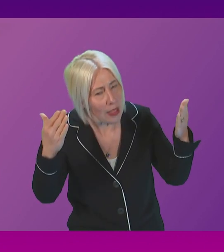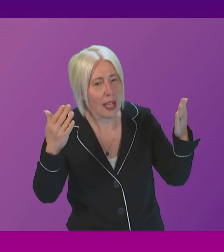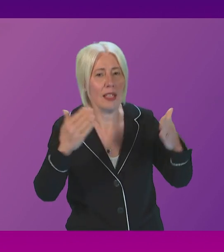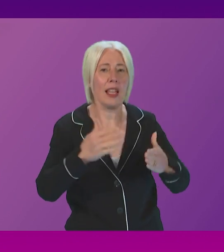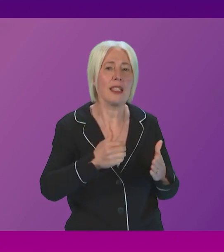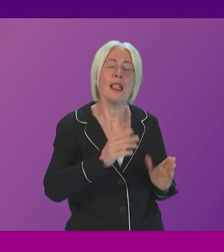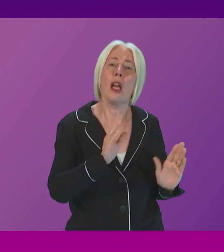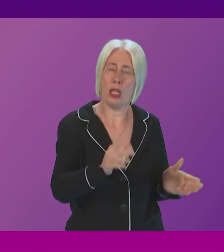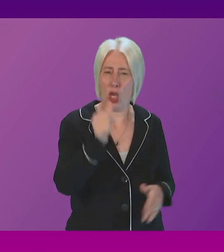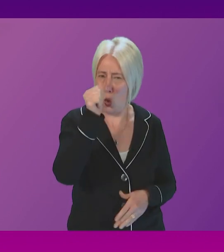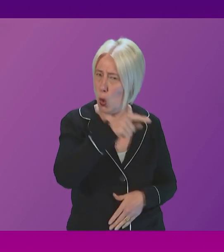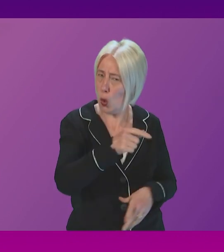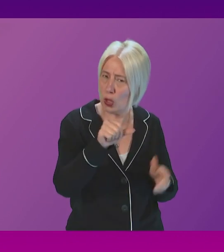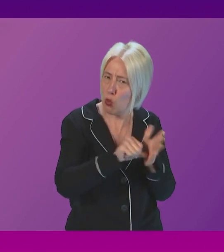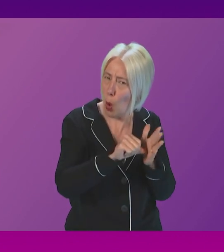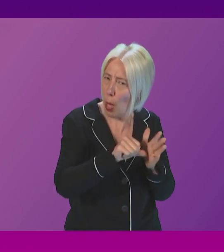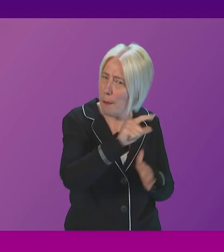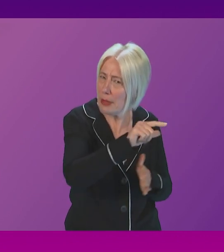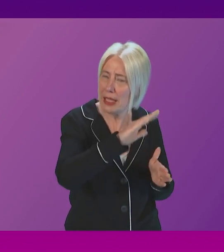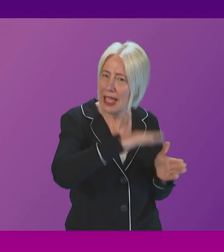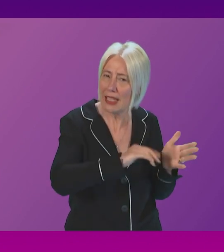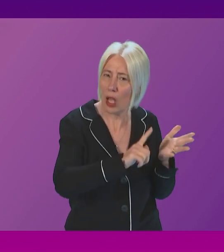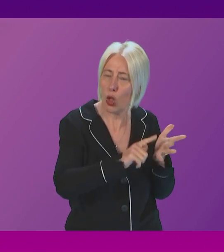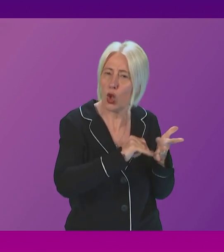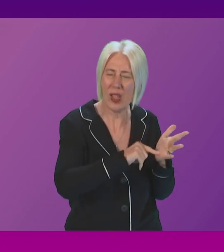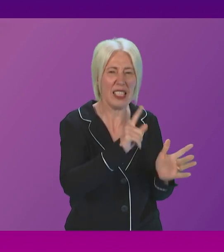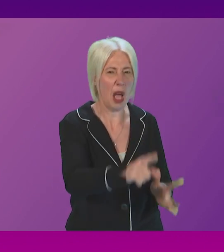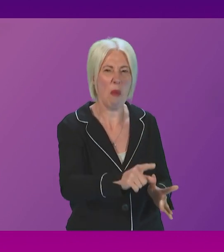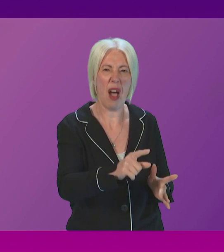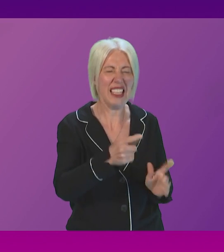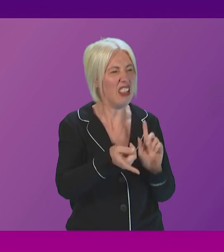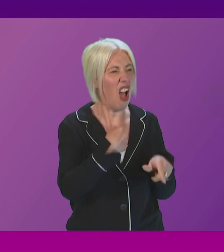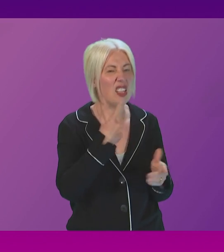the problems in South Uist, but his answer was almost verbatim the answer that he gave